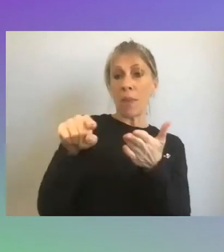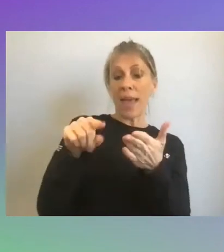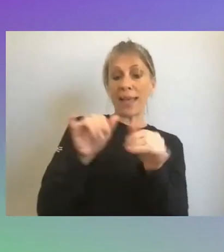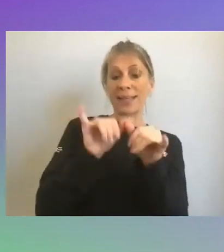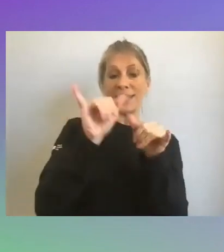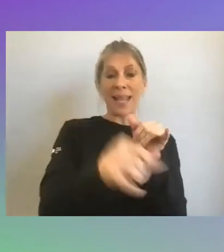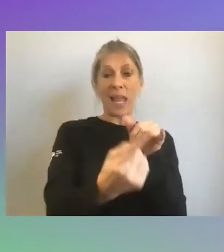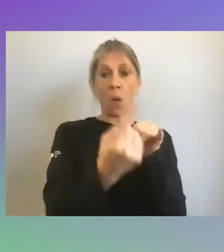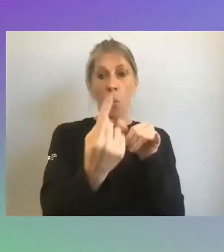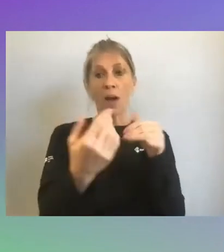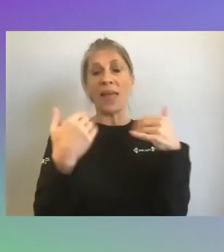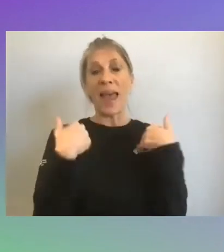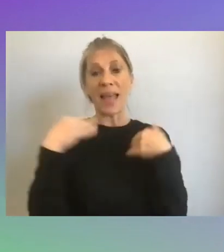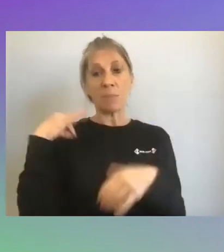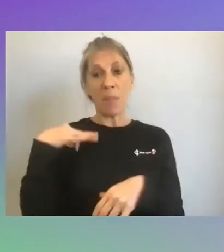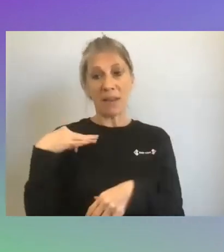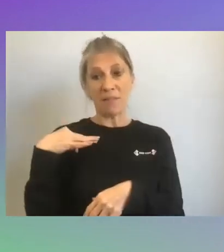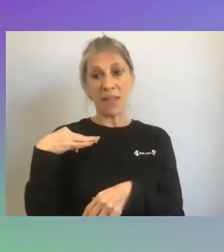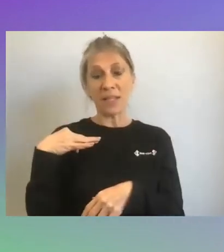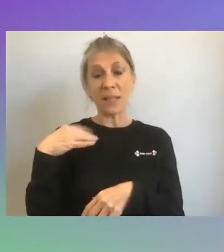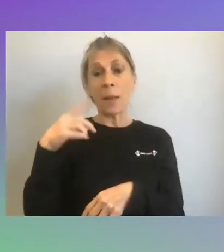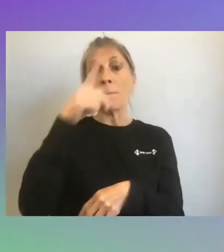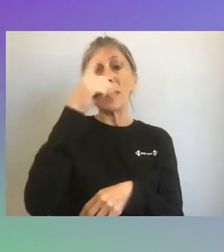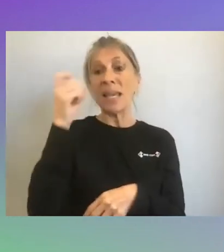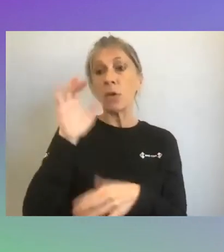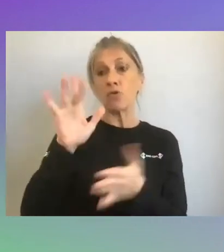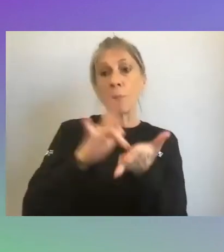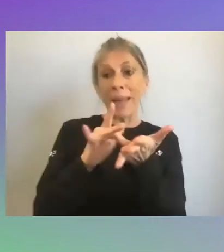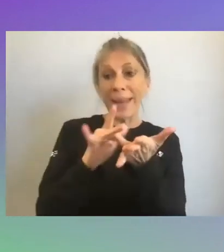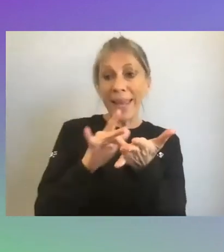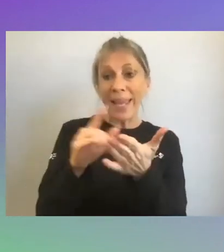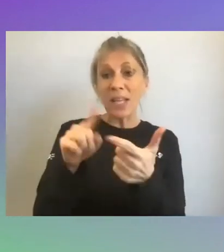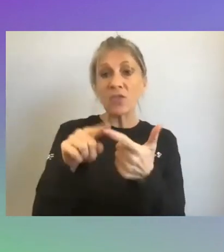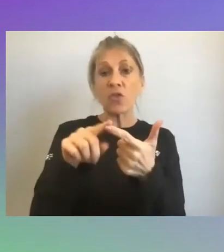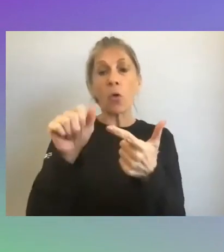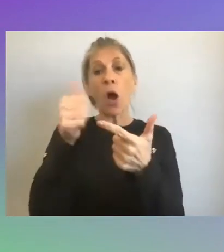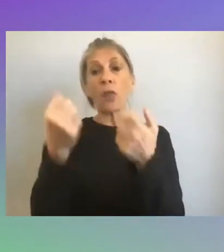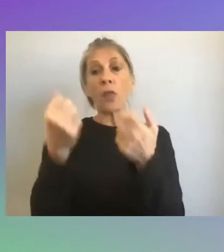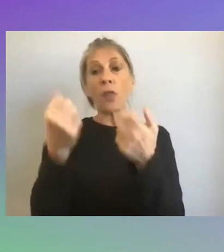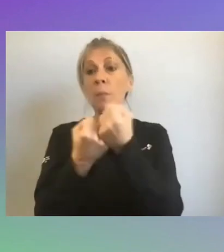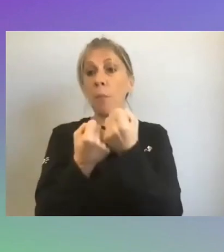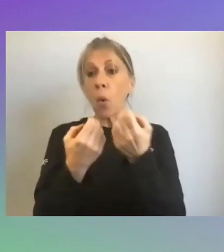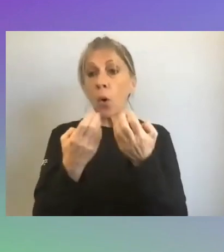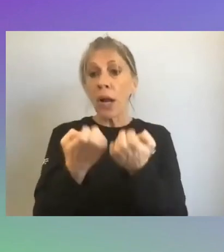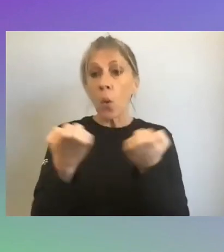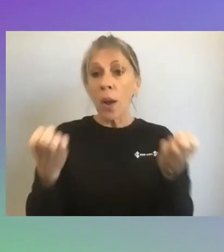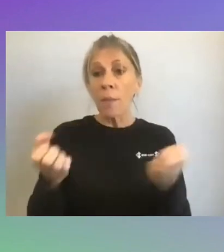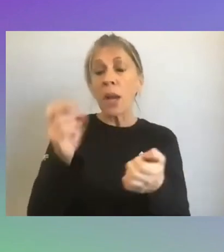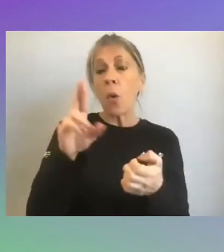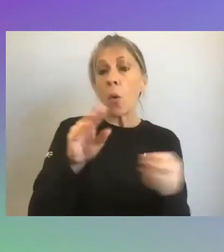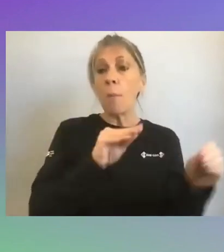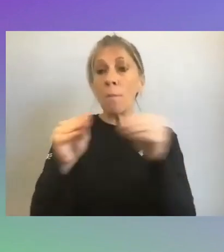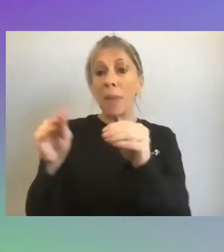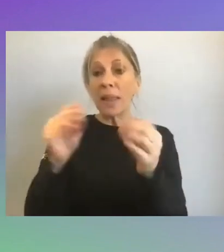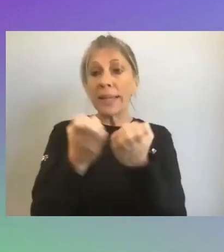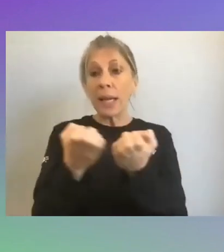benefits because your medications or your other support equipment or your